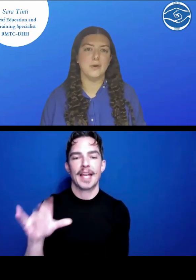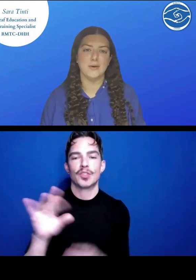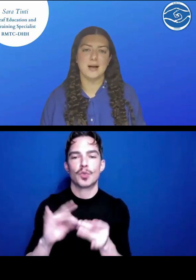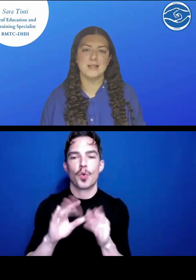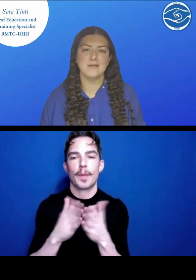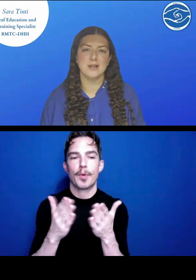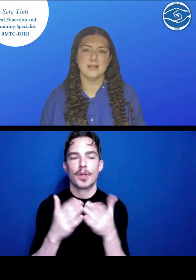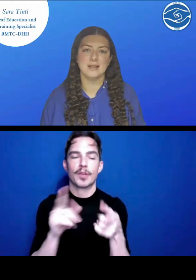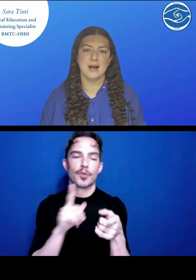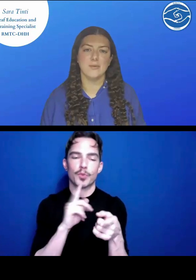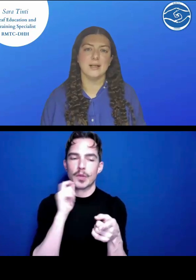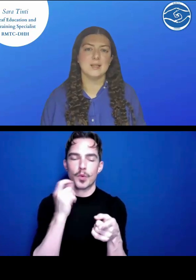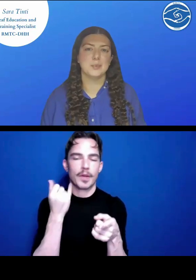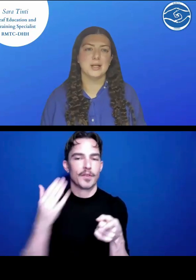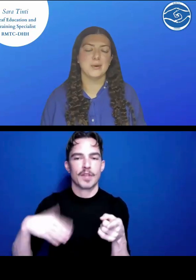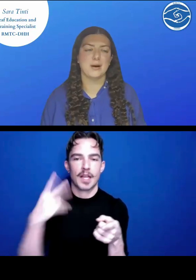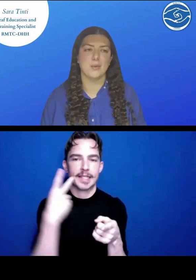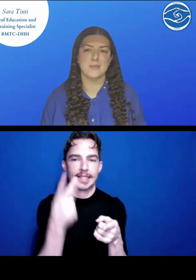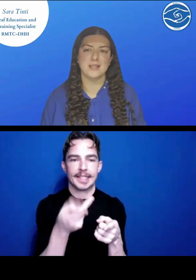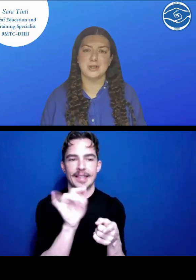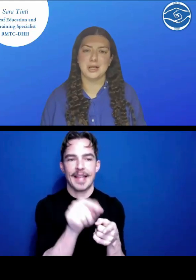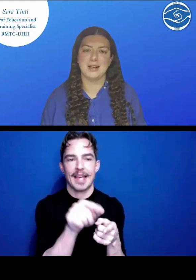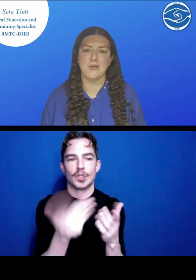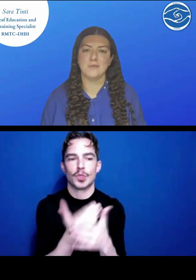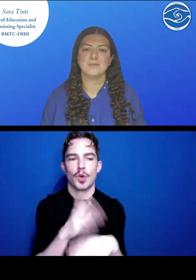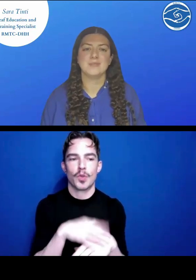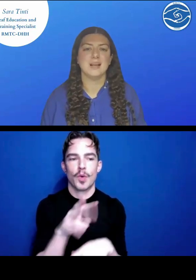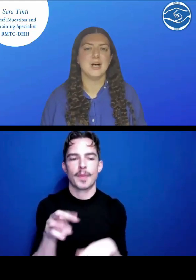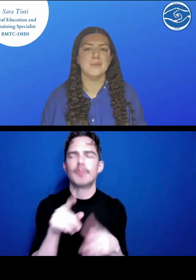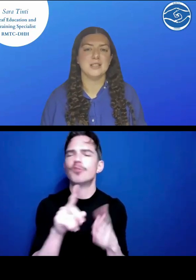cool. If you guys have not seen that one, it's brand new on our website. Check it out.